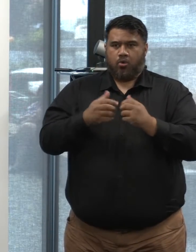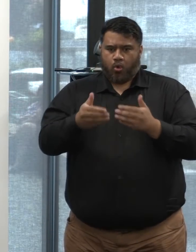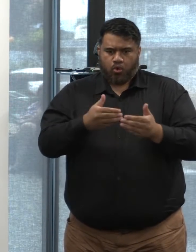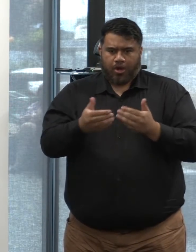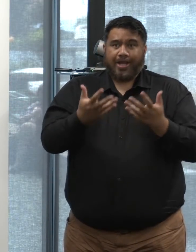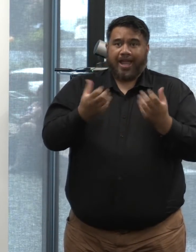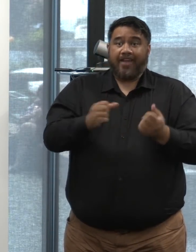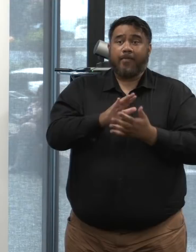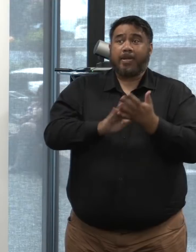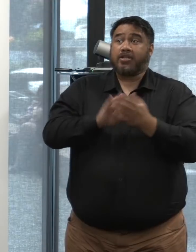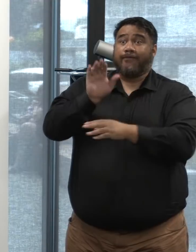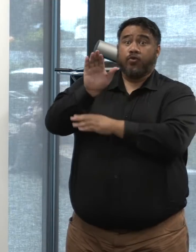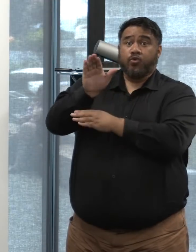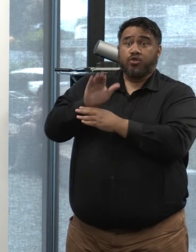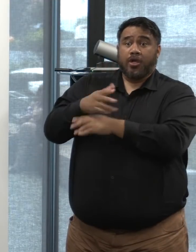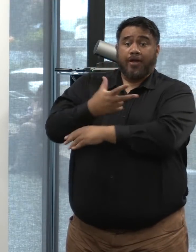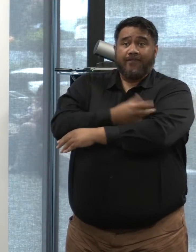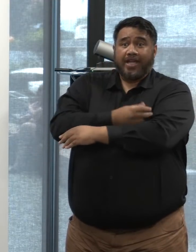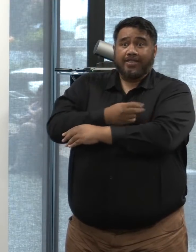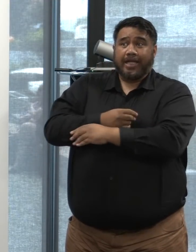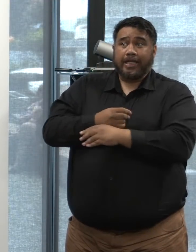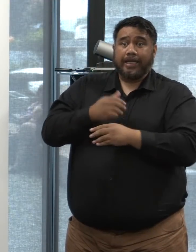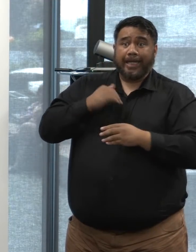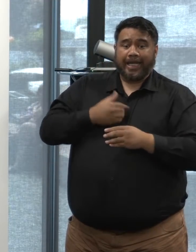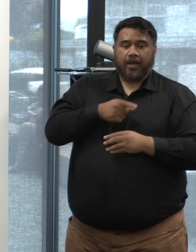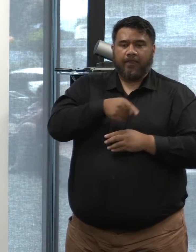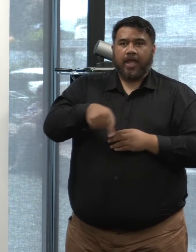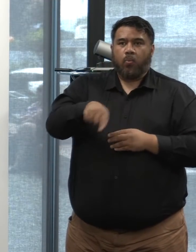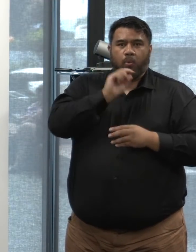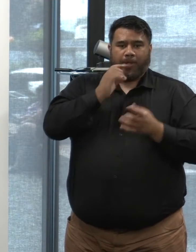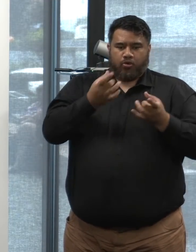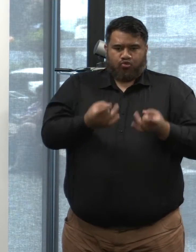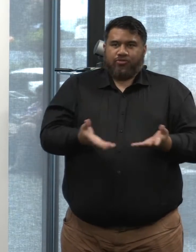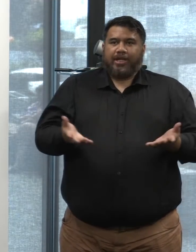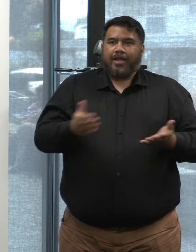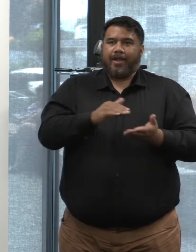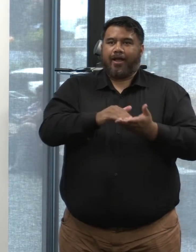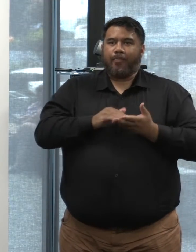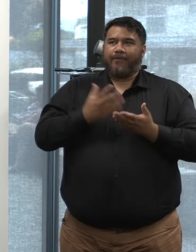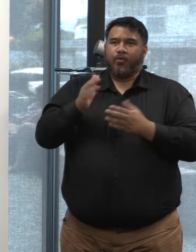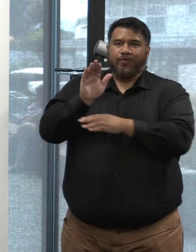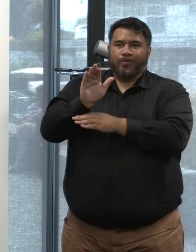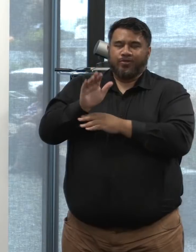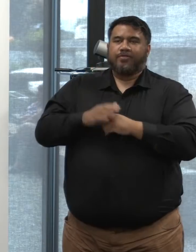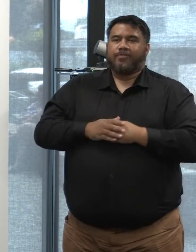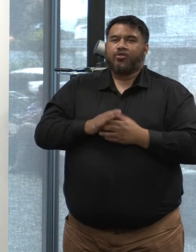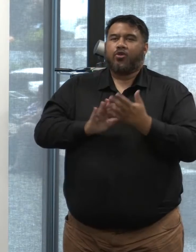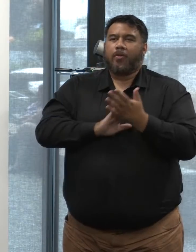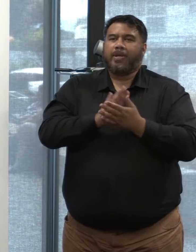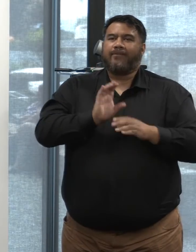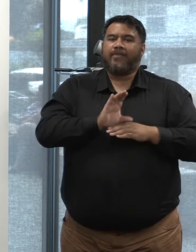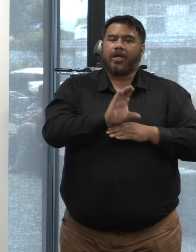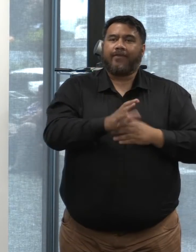got first doses partial vaccine rates up to 90% for Maori now, we have infrastructure within Maori health providers that will serve us well for future